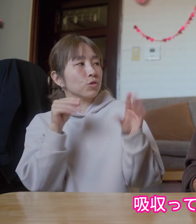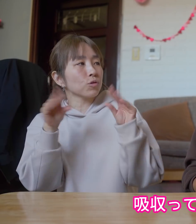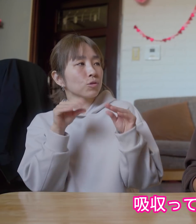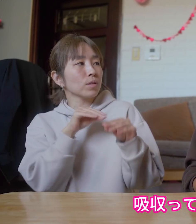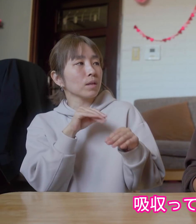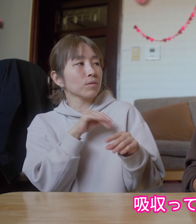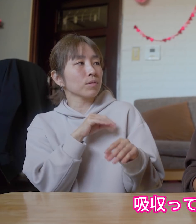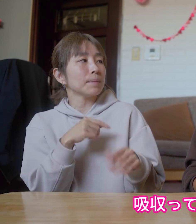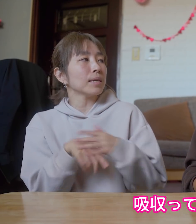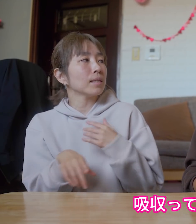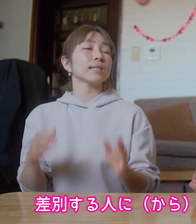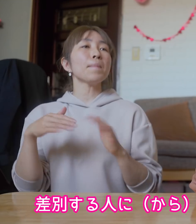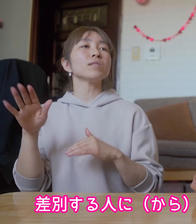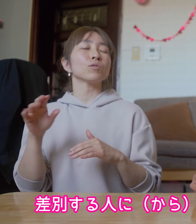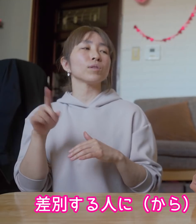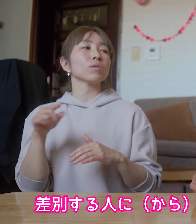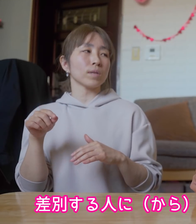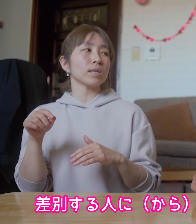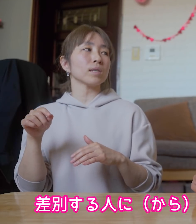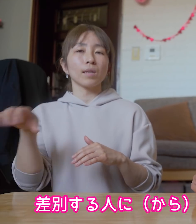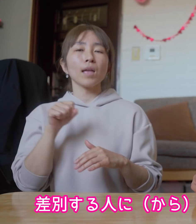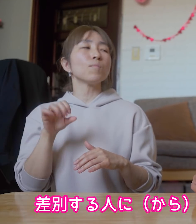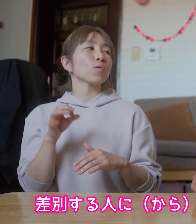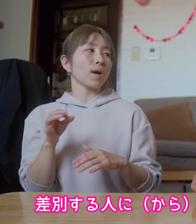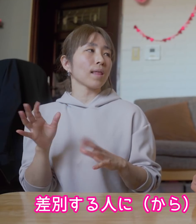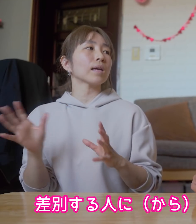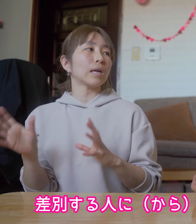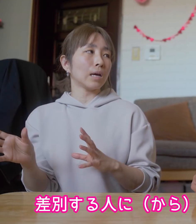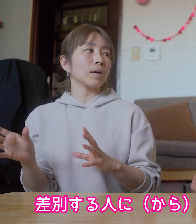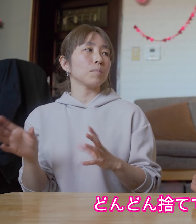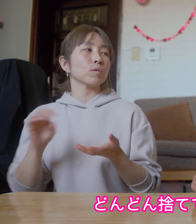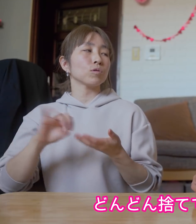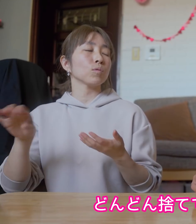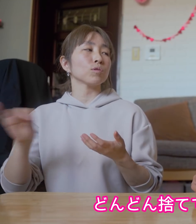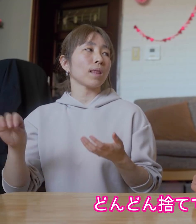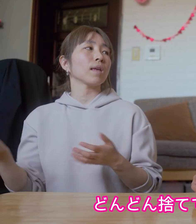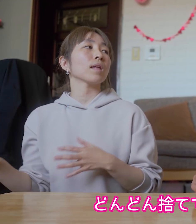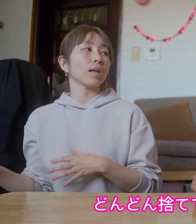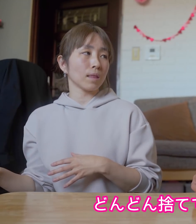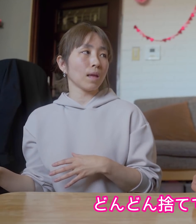It's about absorbing. No, there's nothing to be gained from people who discriminate, so please keep throwing them away,